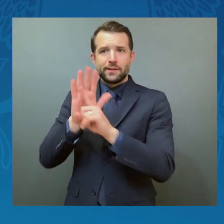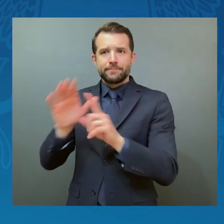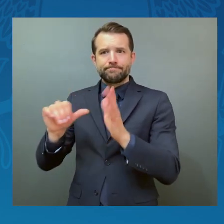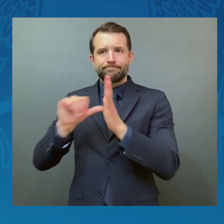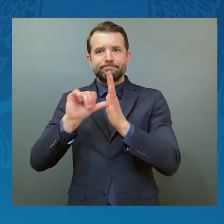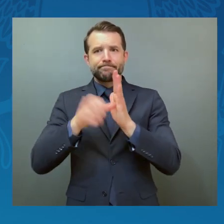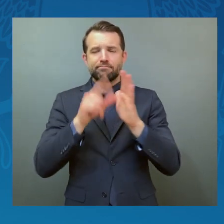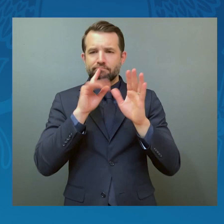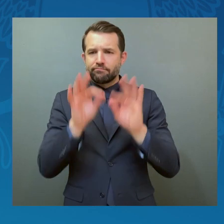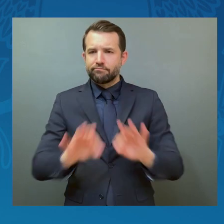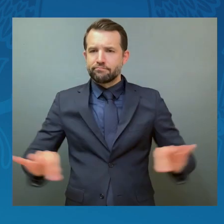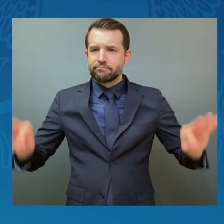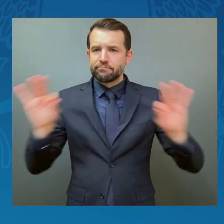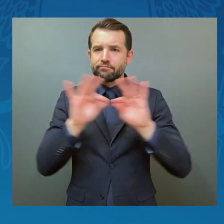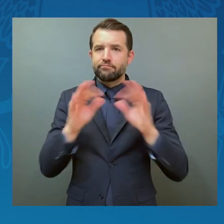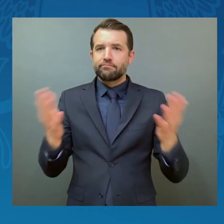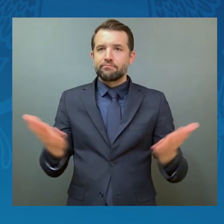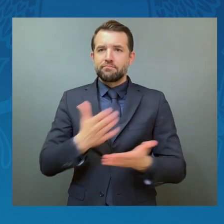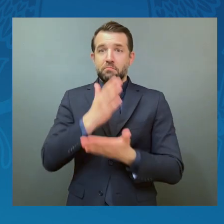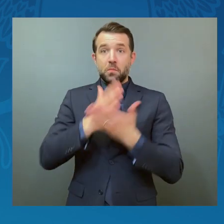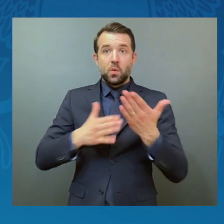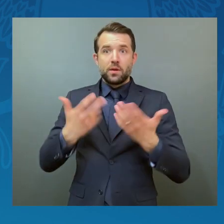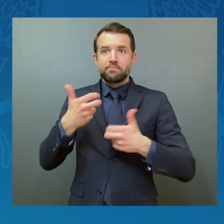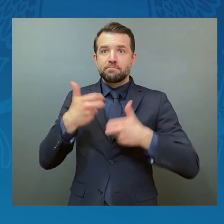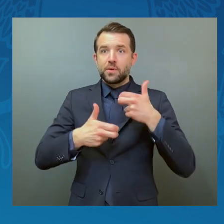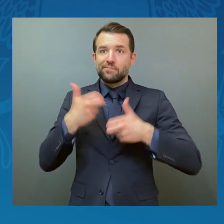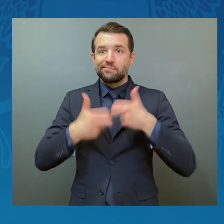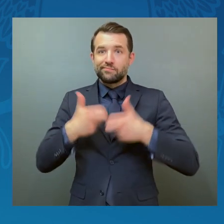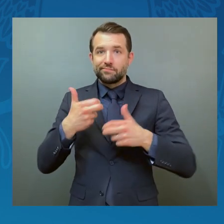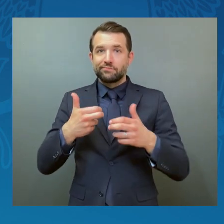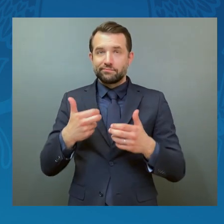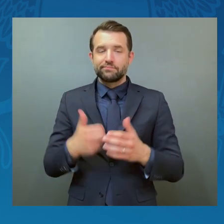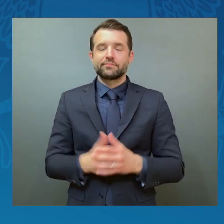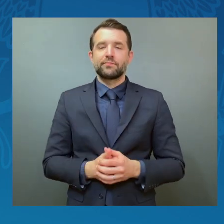which is, necessarily when we're talking about that much debt,